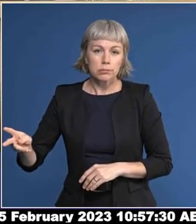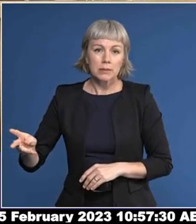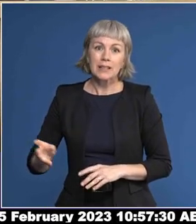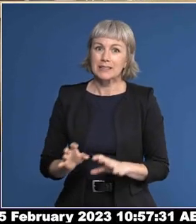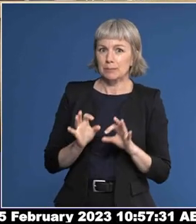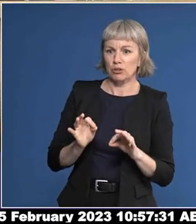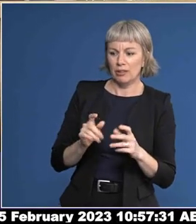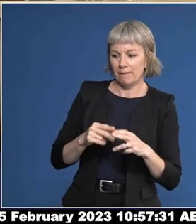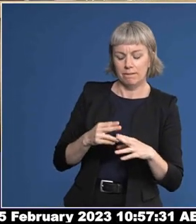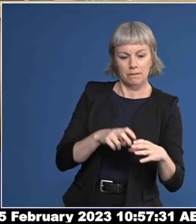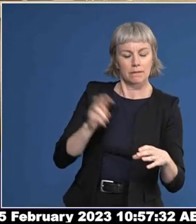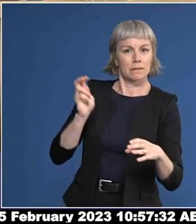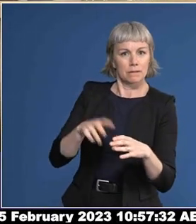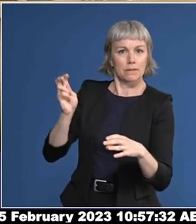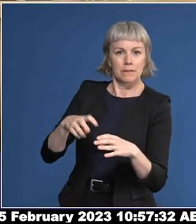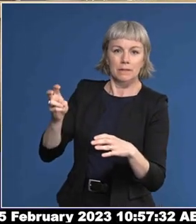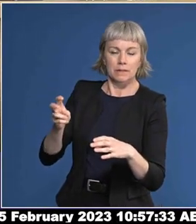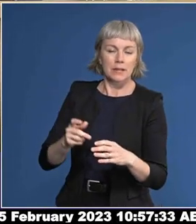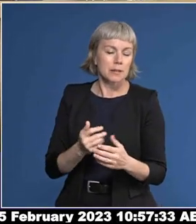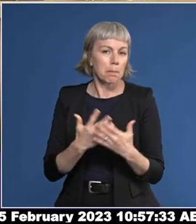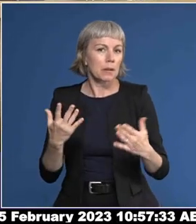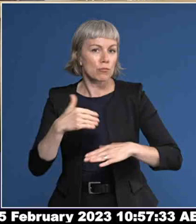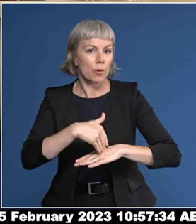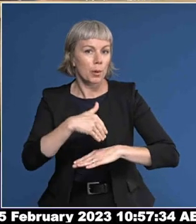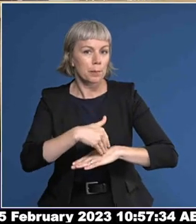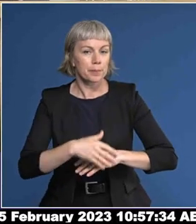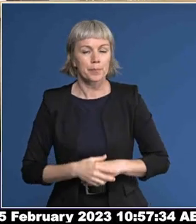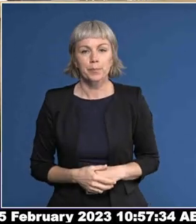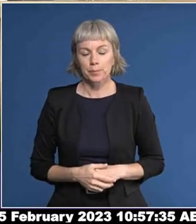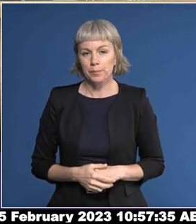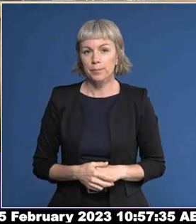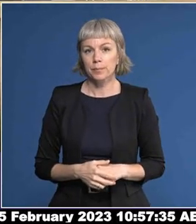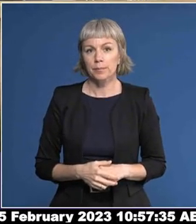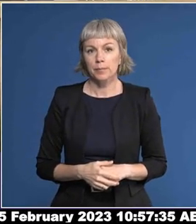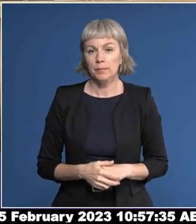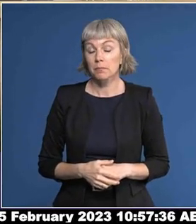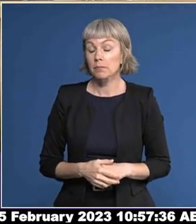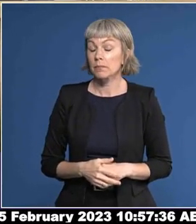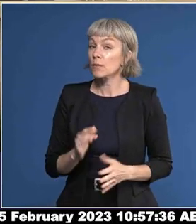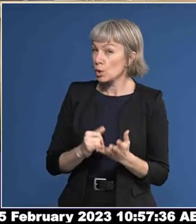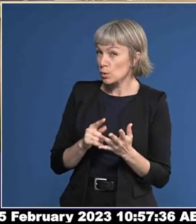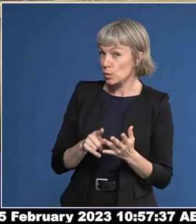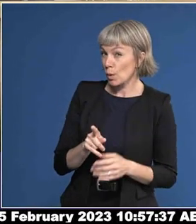Do you end up with a - a mismatch in having very, you know, elaborate training modules? And I might ask Mr Hyland this.